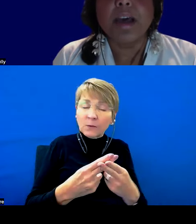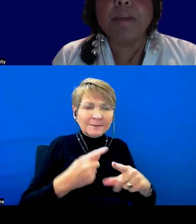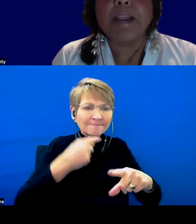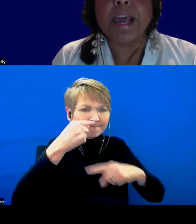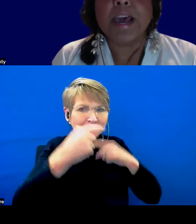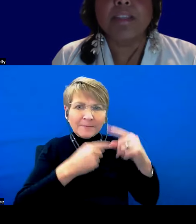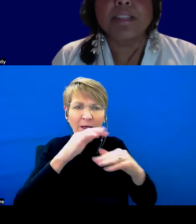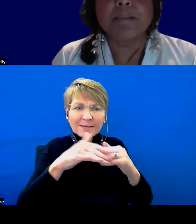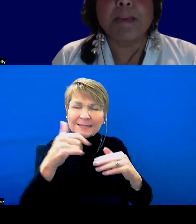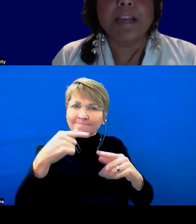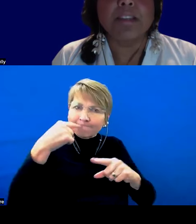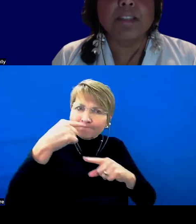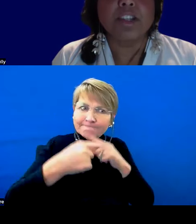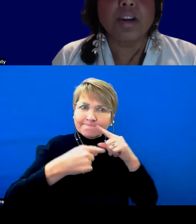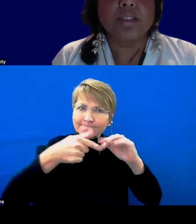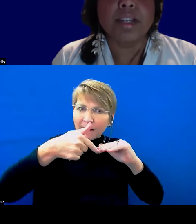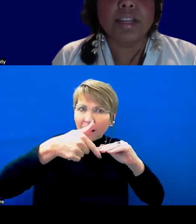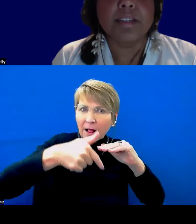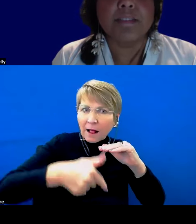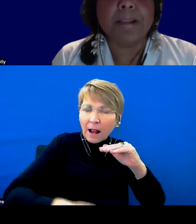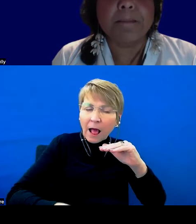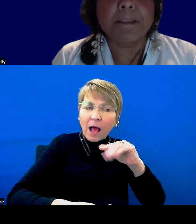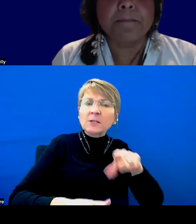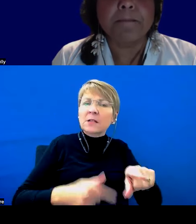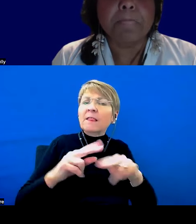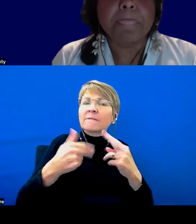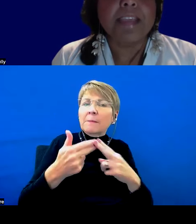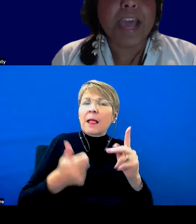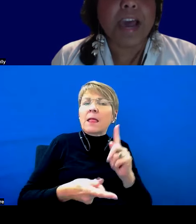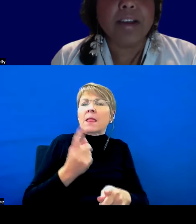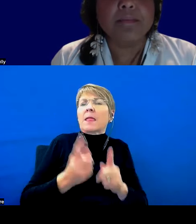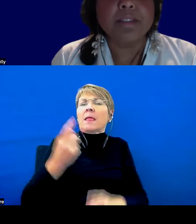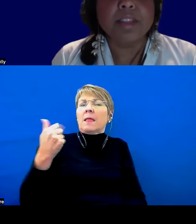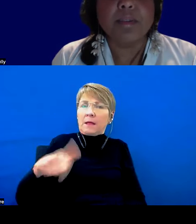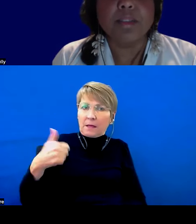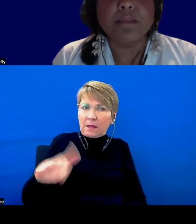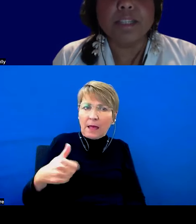but how this impacts on the child's learning and development. The outcomes of the orthoptic